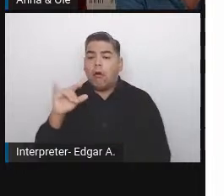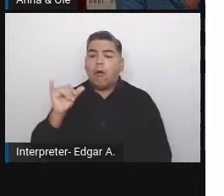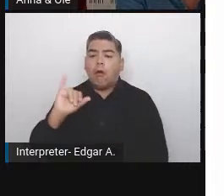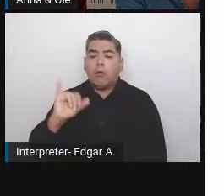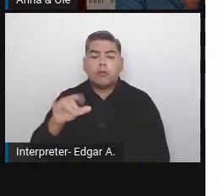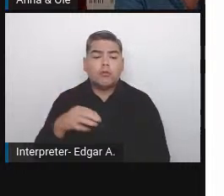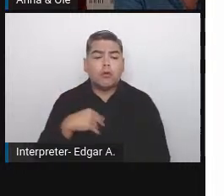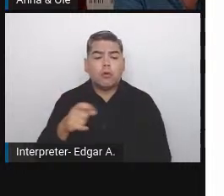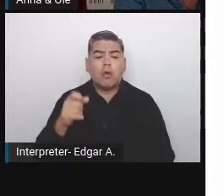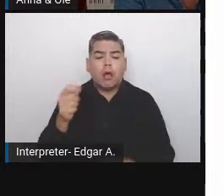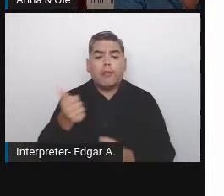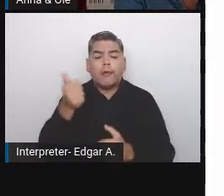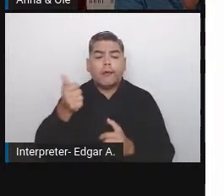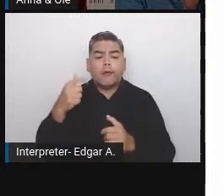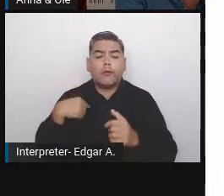We, did it also for the